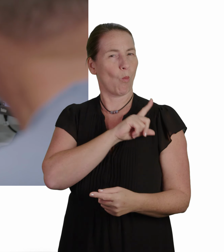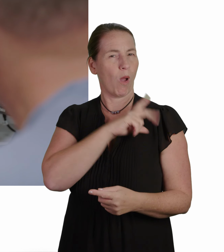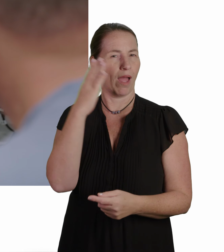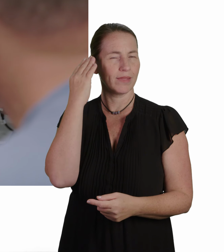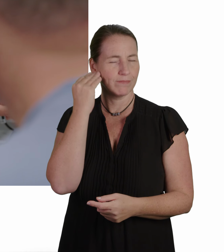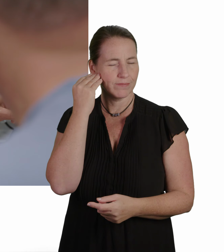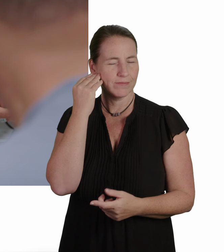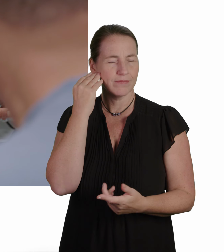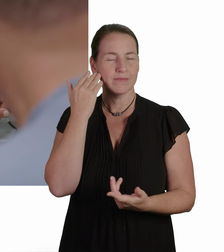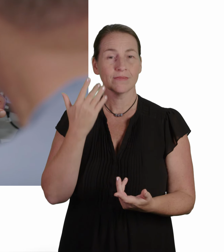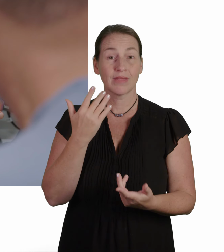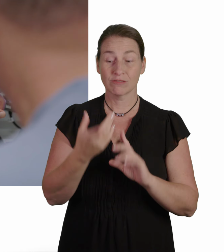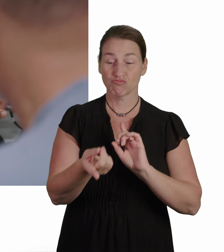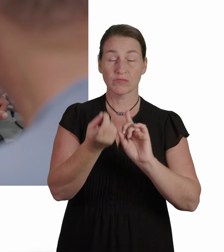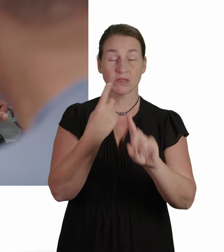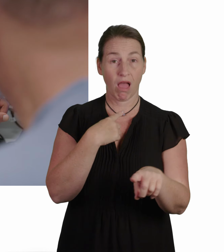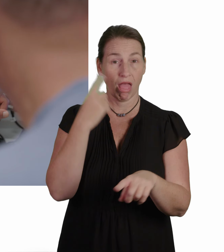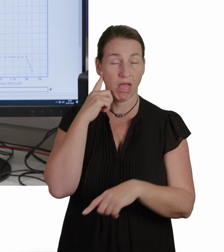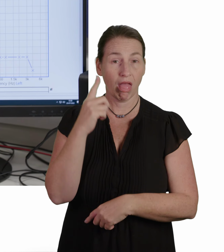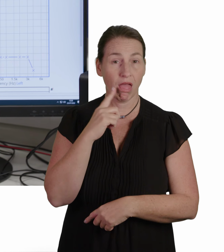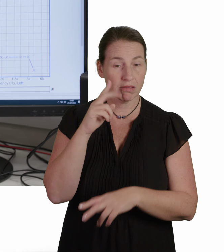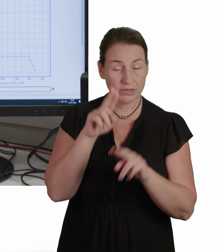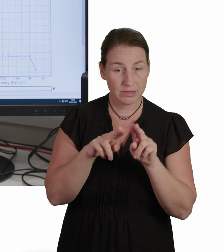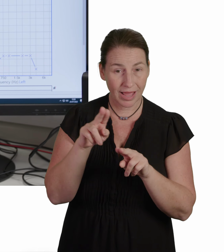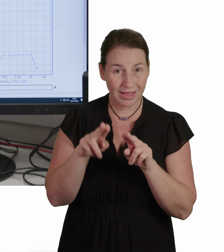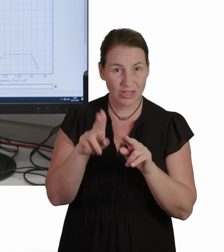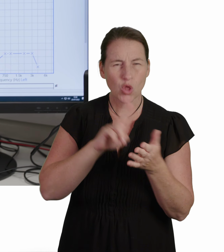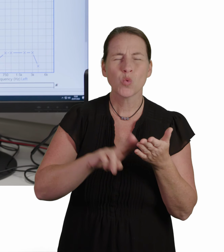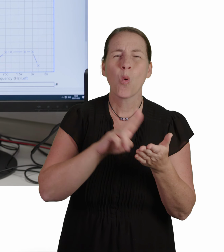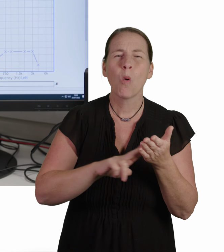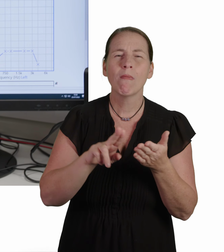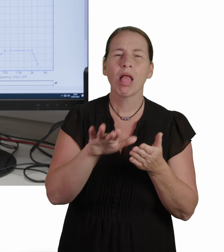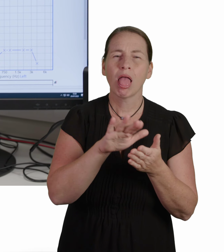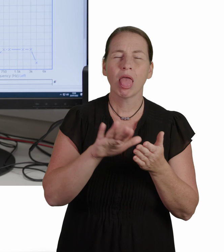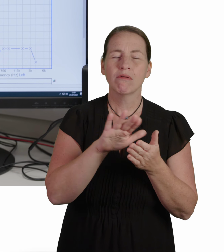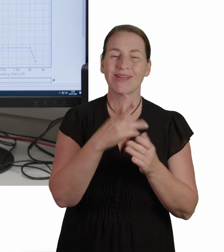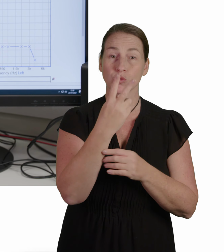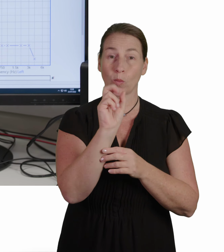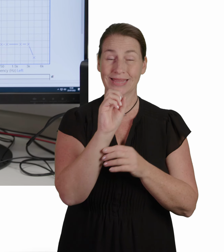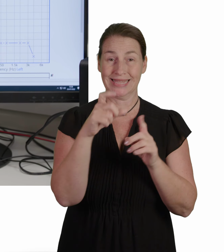“This is the results of your hearing test.” “Normal hearing is around 20 decibels,